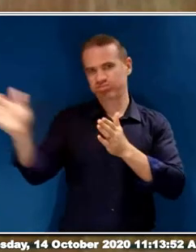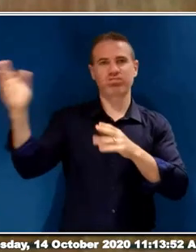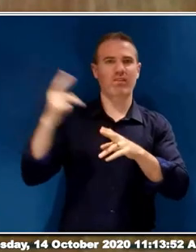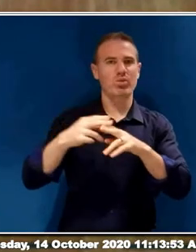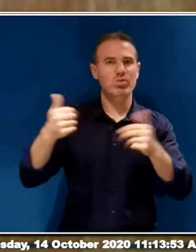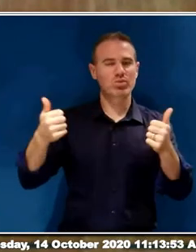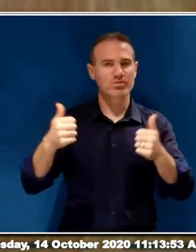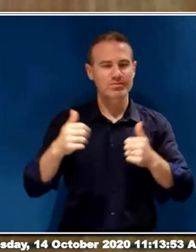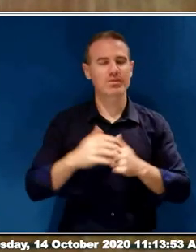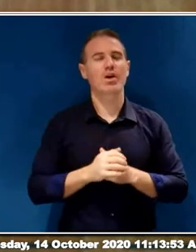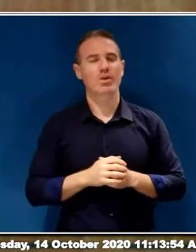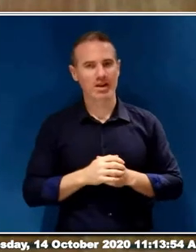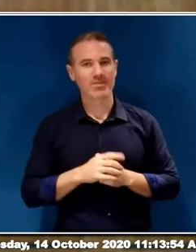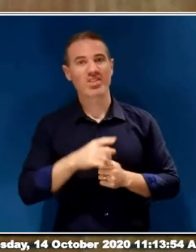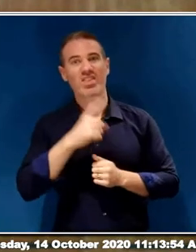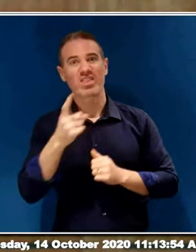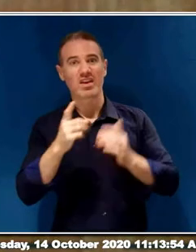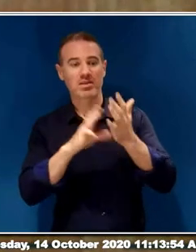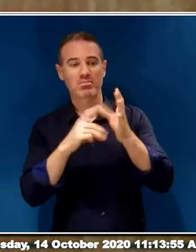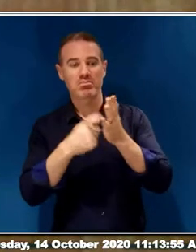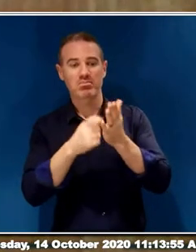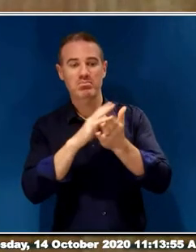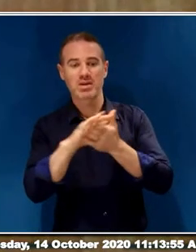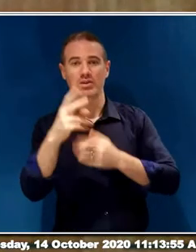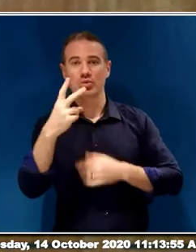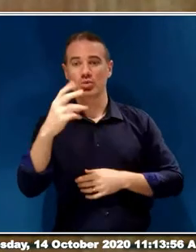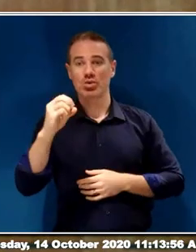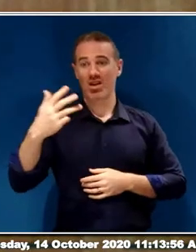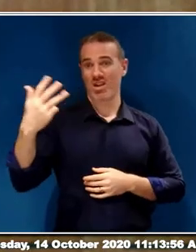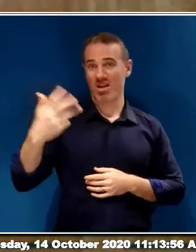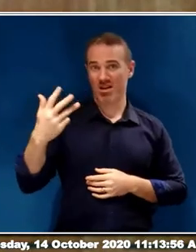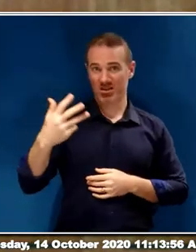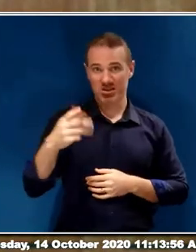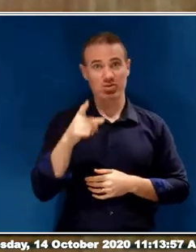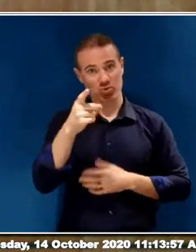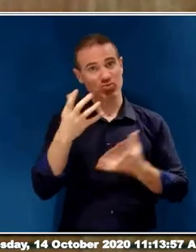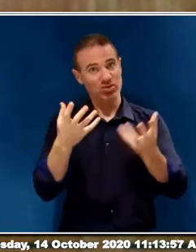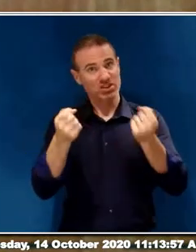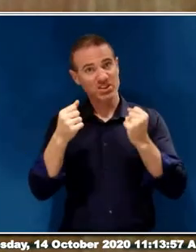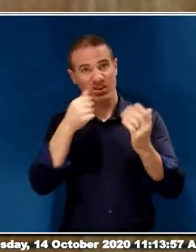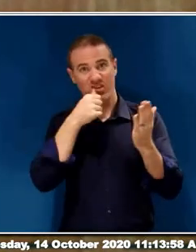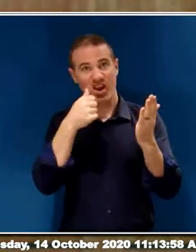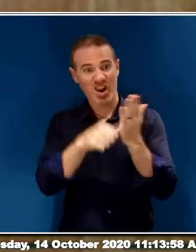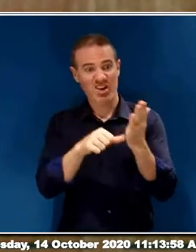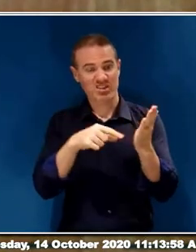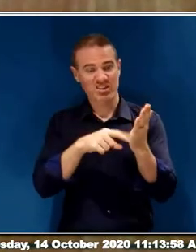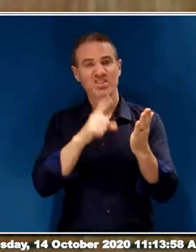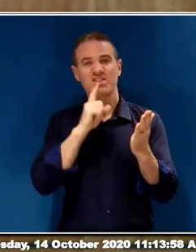of the school's decision to exclude Kobe from school for a period of 12 months,